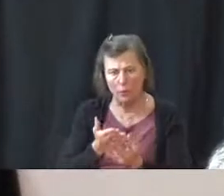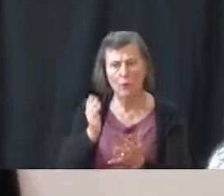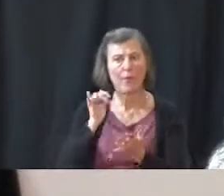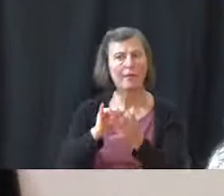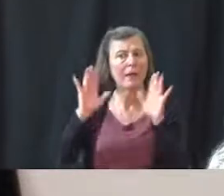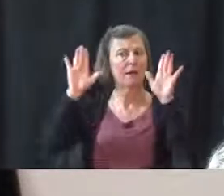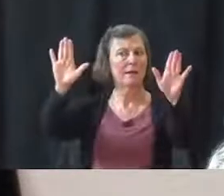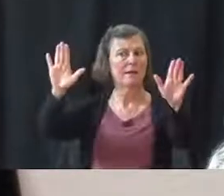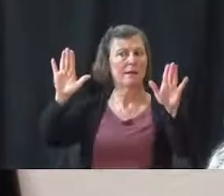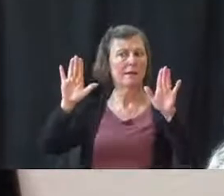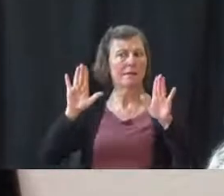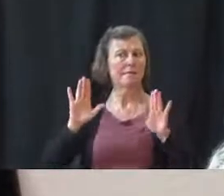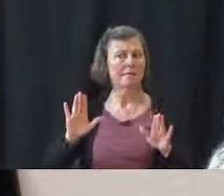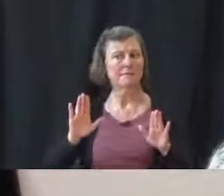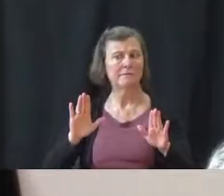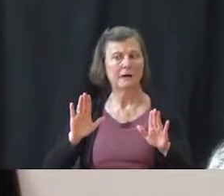Spiritual superheroes.